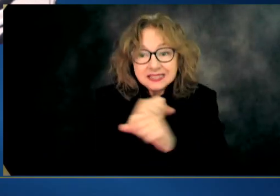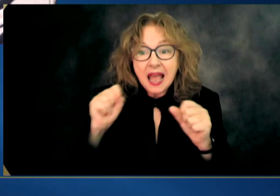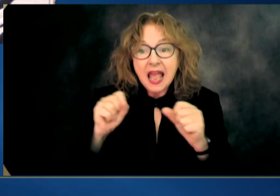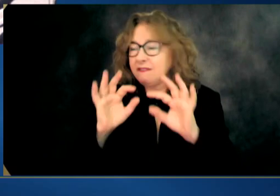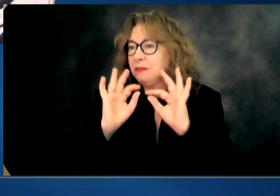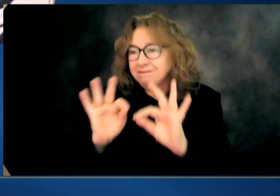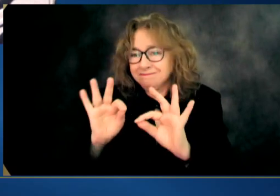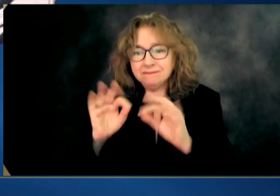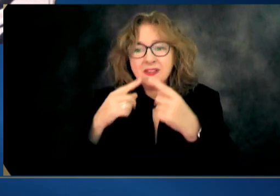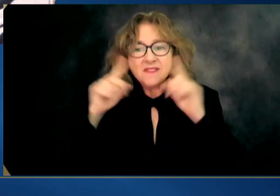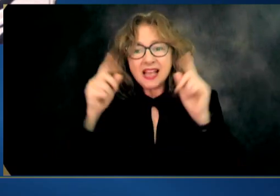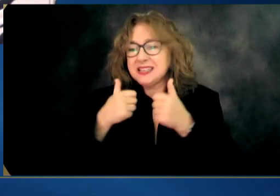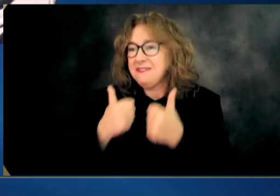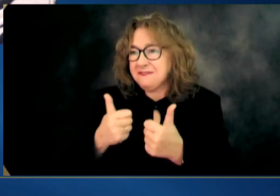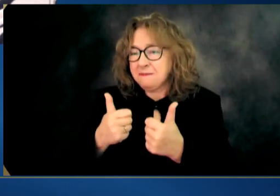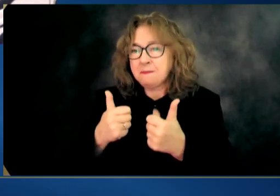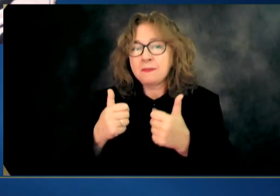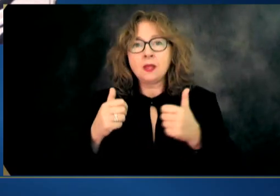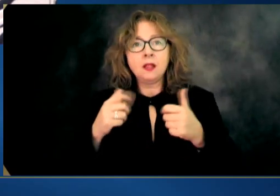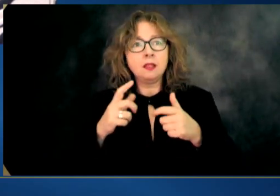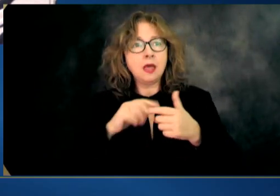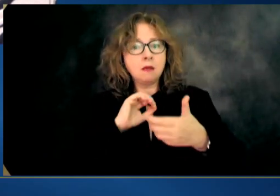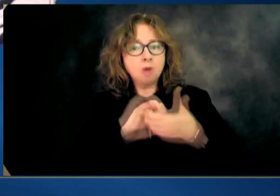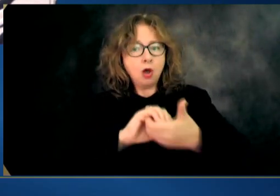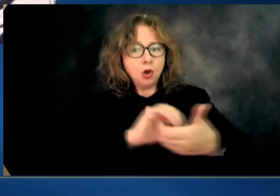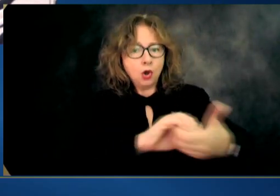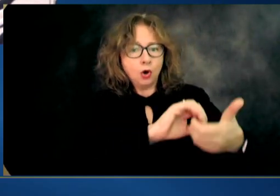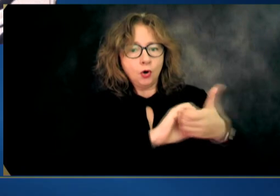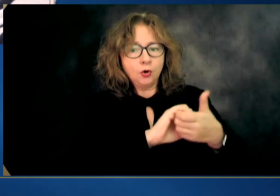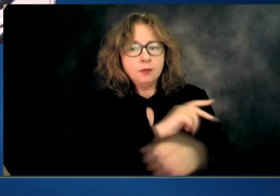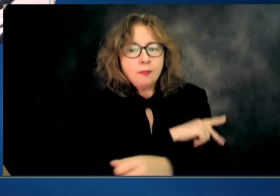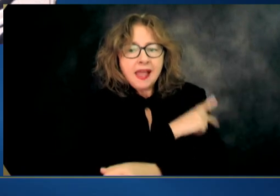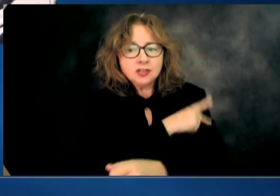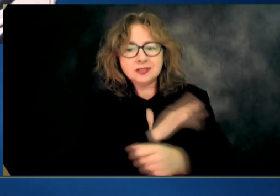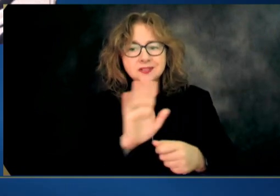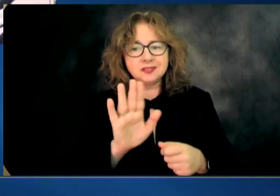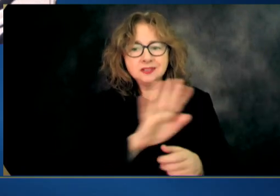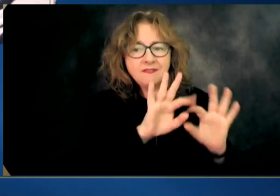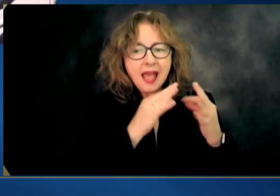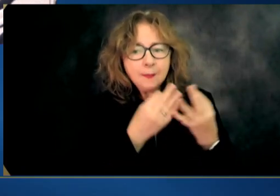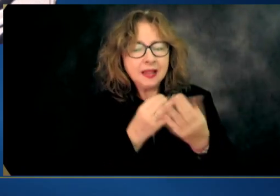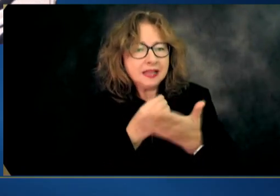partnership comes with patients and families to continue to give us information. You know,